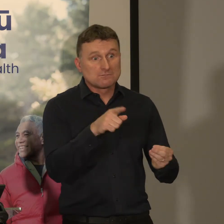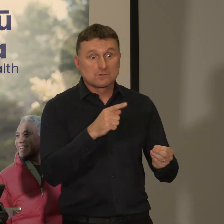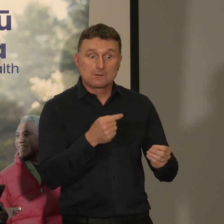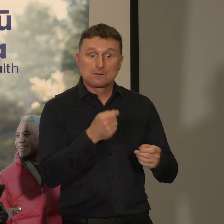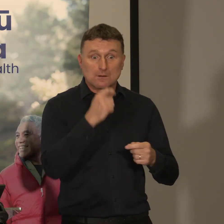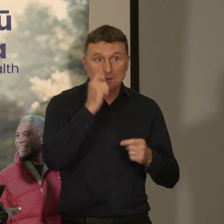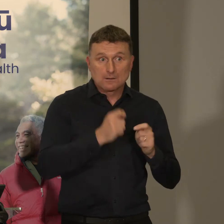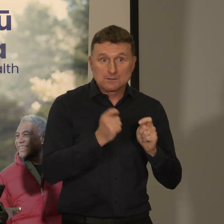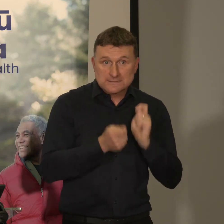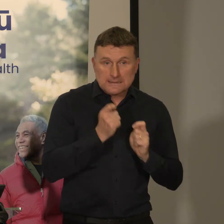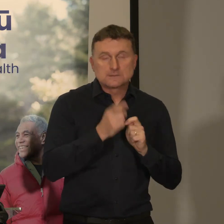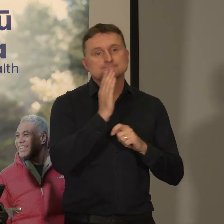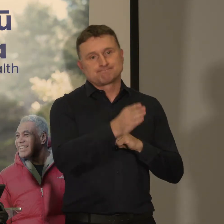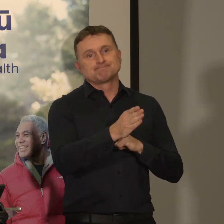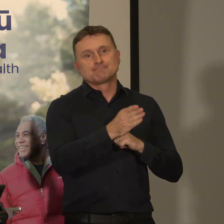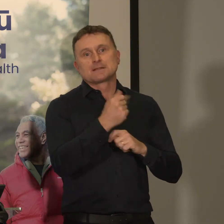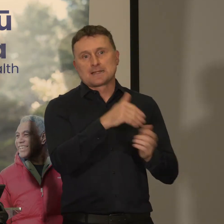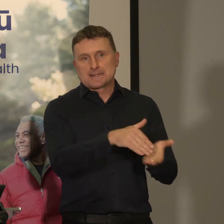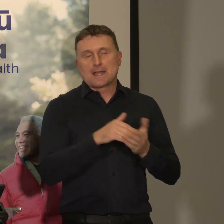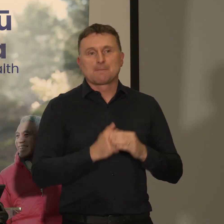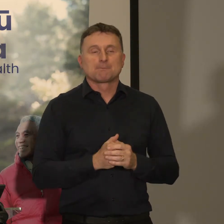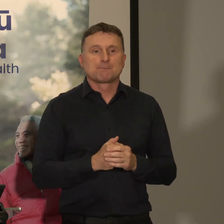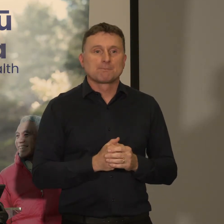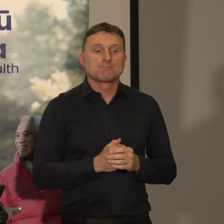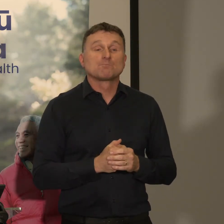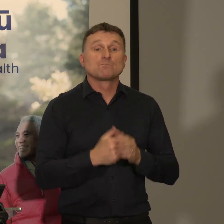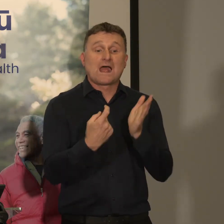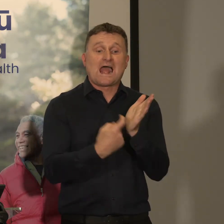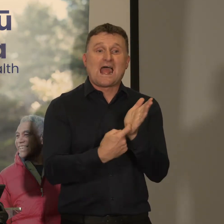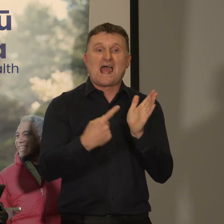diagnosed and treated, the more effective they are at protecting you. Rapid antigen